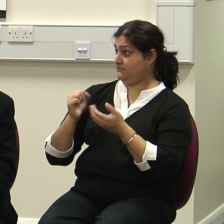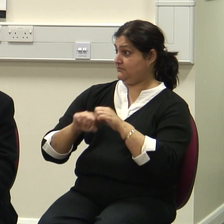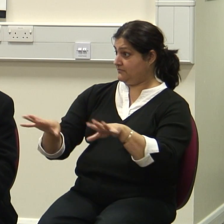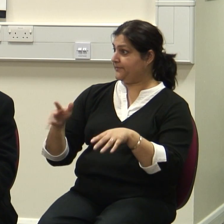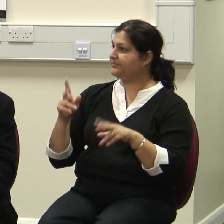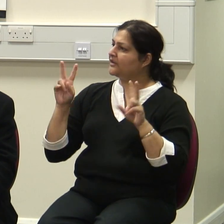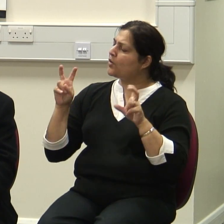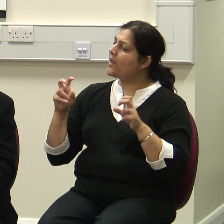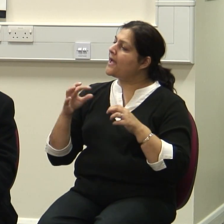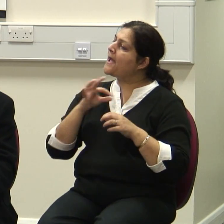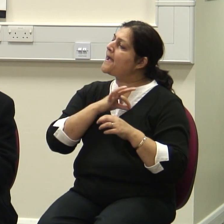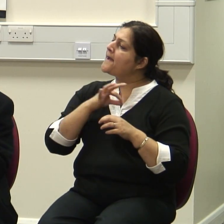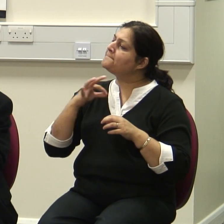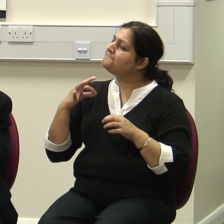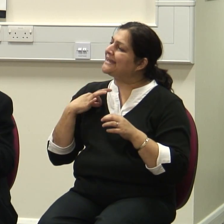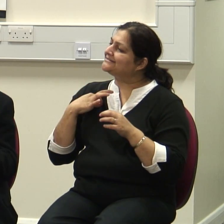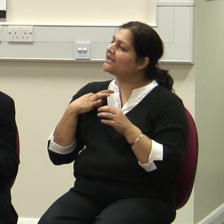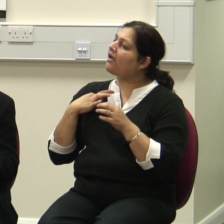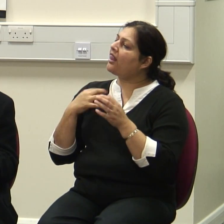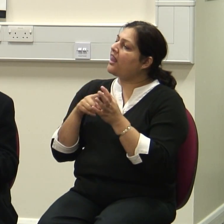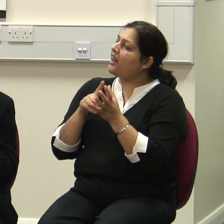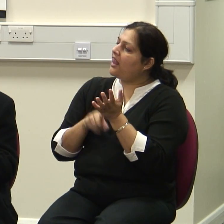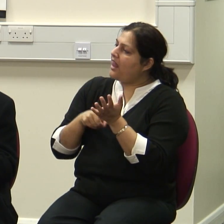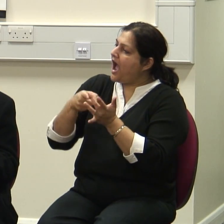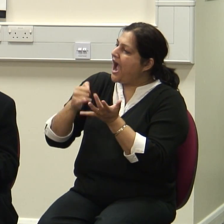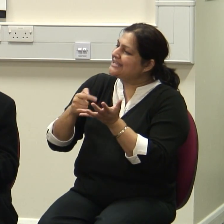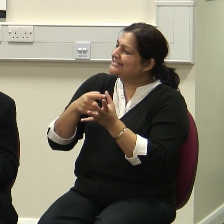of Everyday Life – that’s what we are now talking about, which is rampant in America.